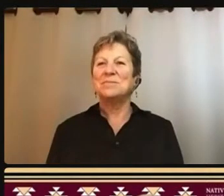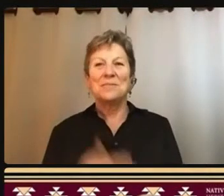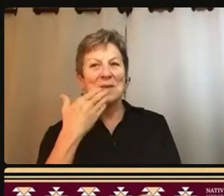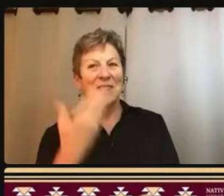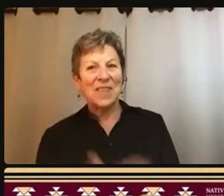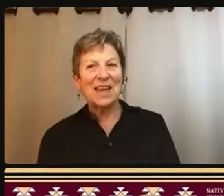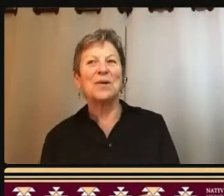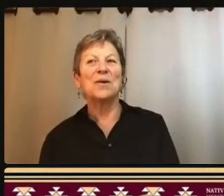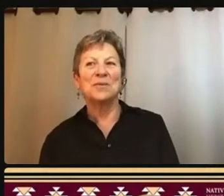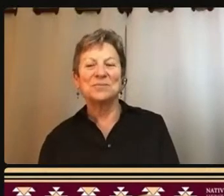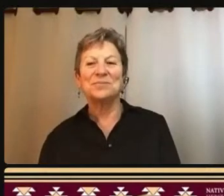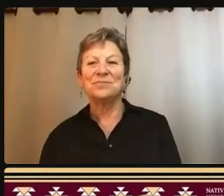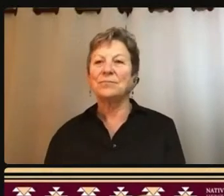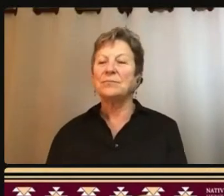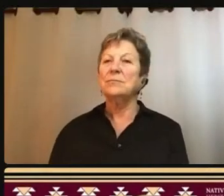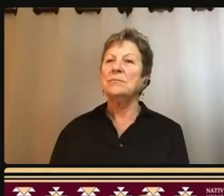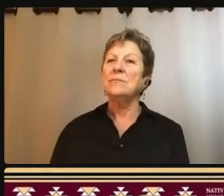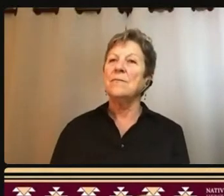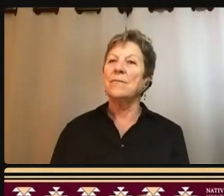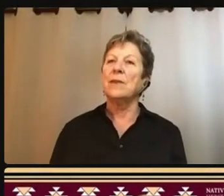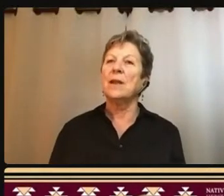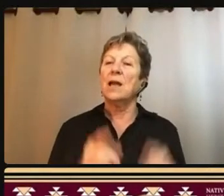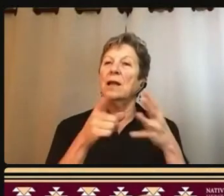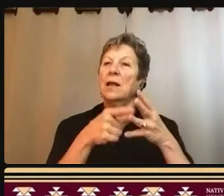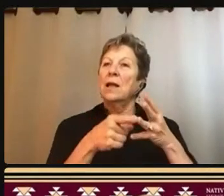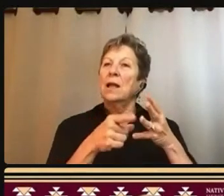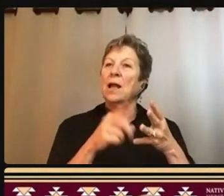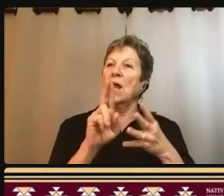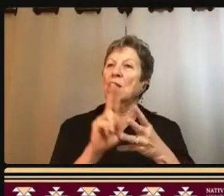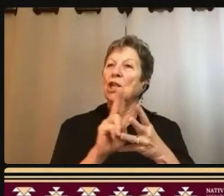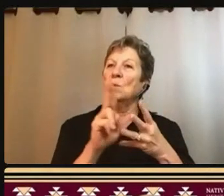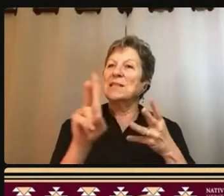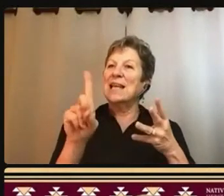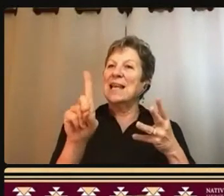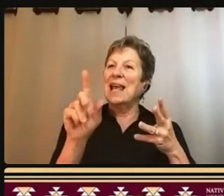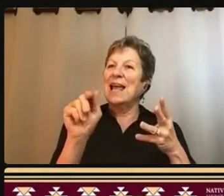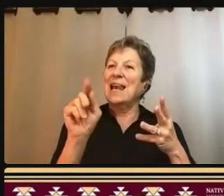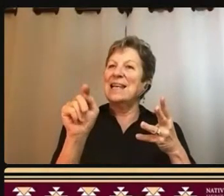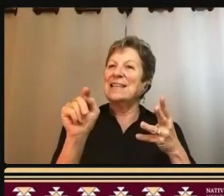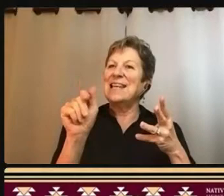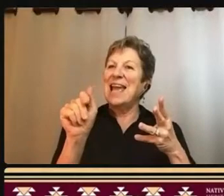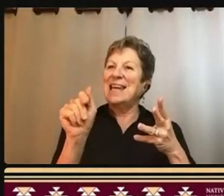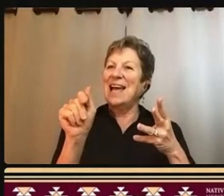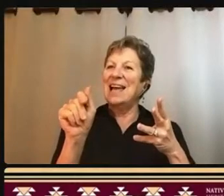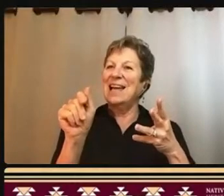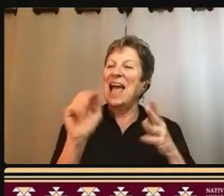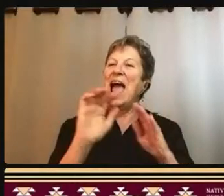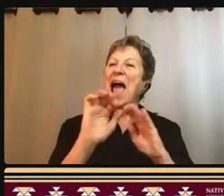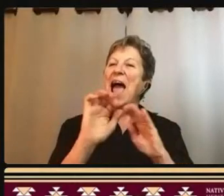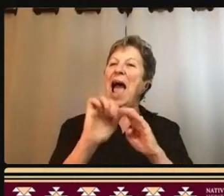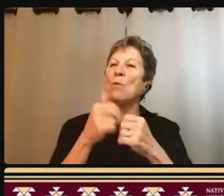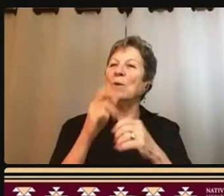AND I THINK THAT I WOULD BRING